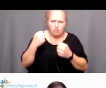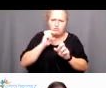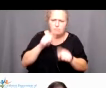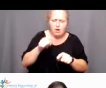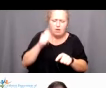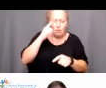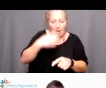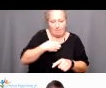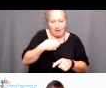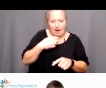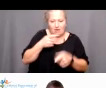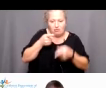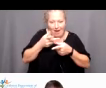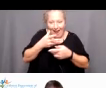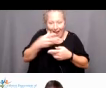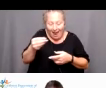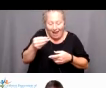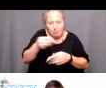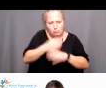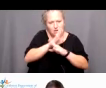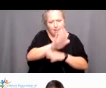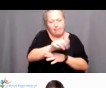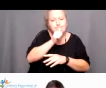while protecting anonymity. or how does that work?